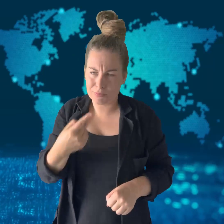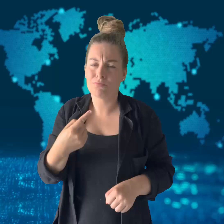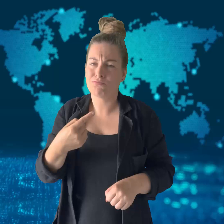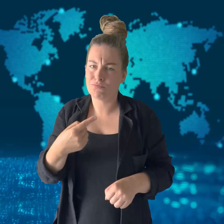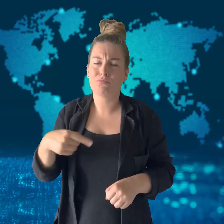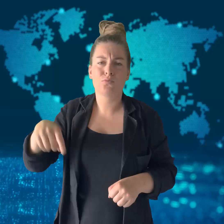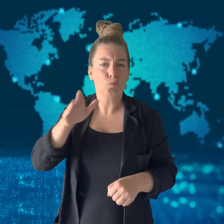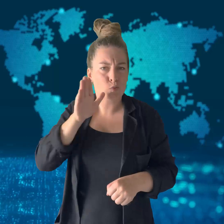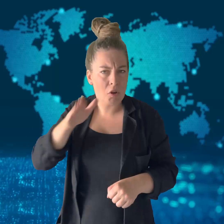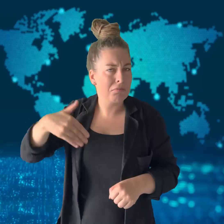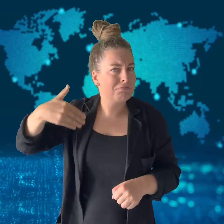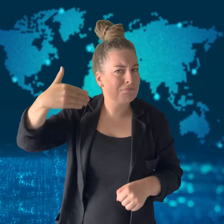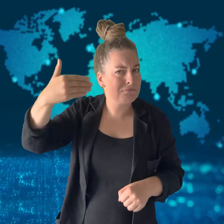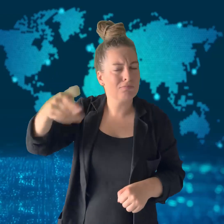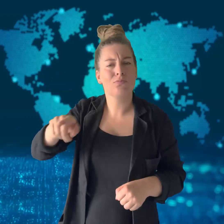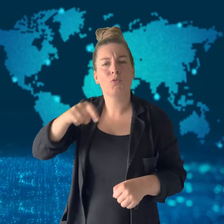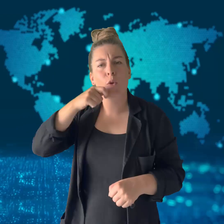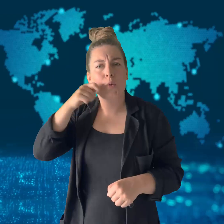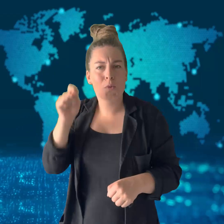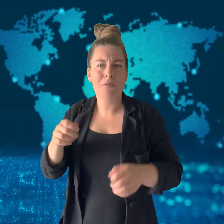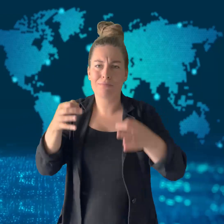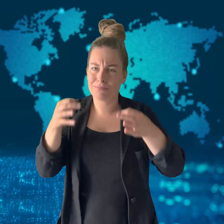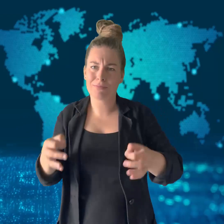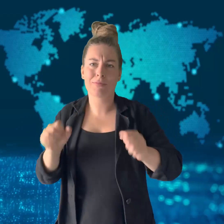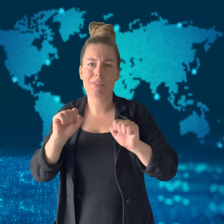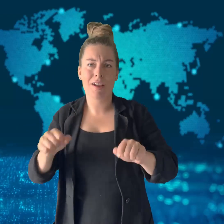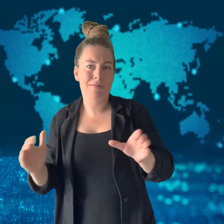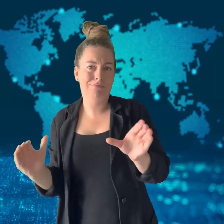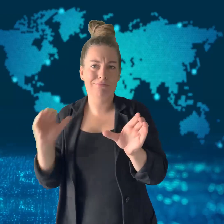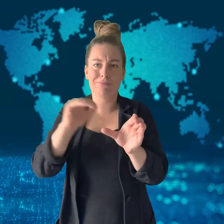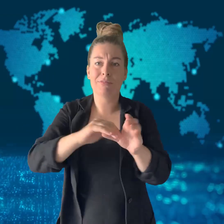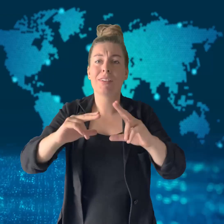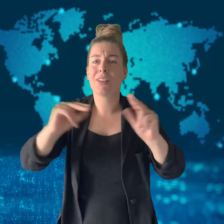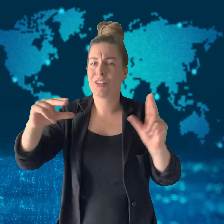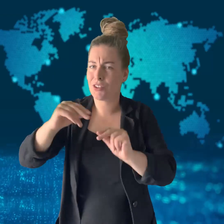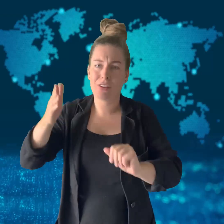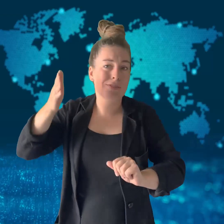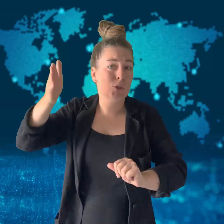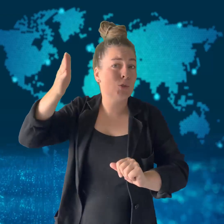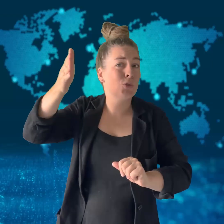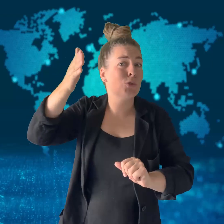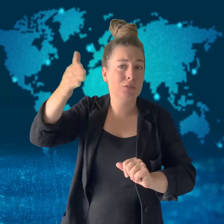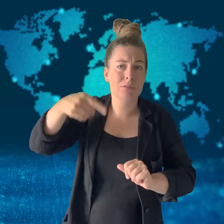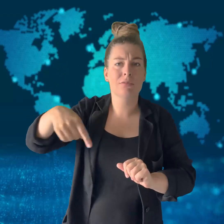Ukraine joining NATO in the future.